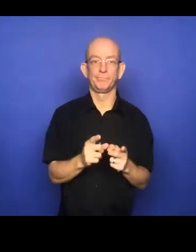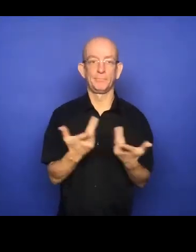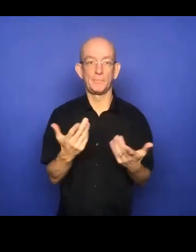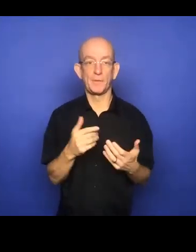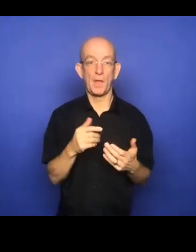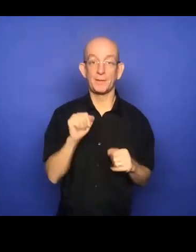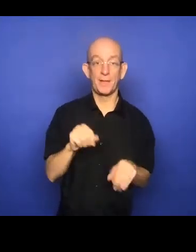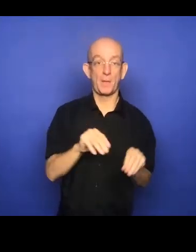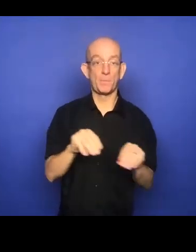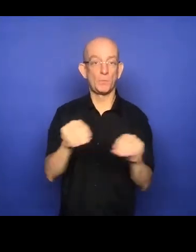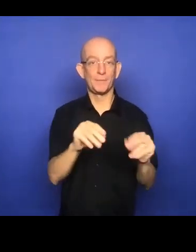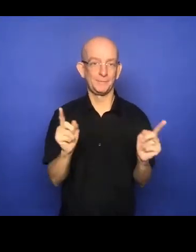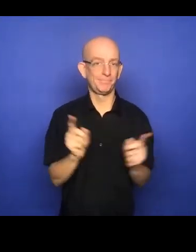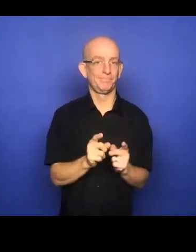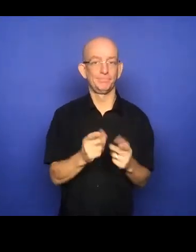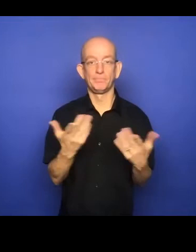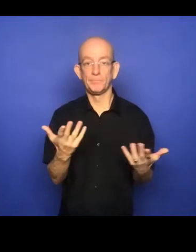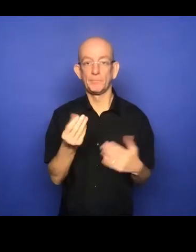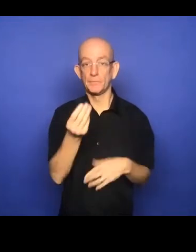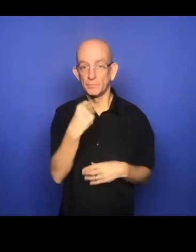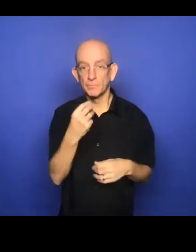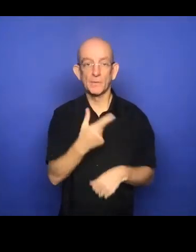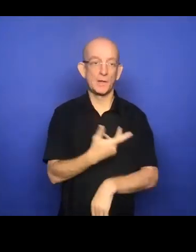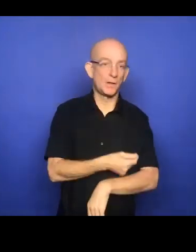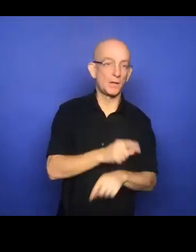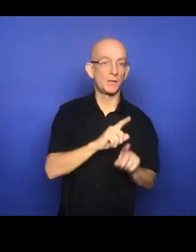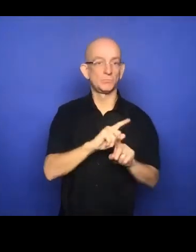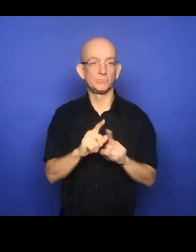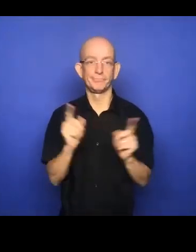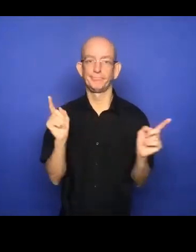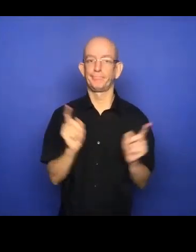church and social functions; reduced income; and loss of